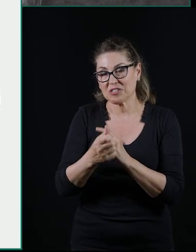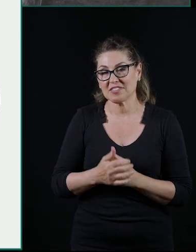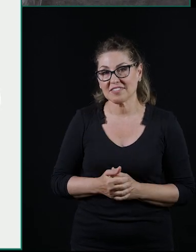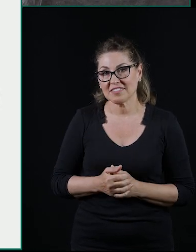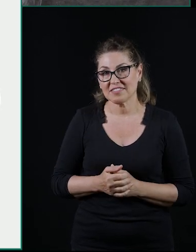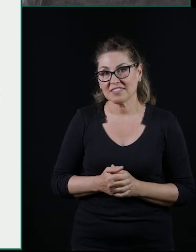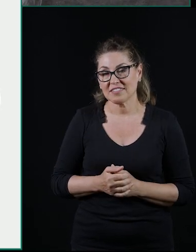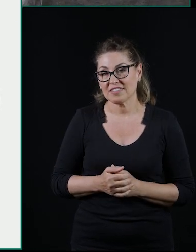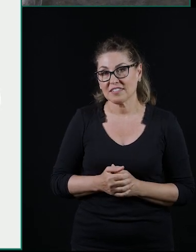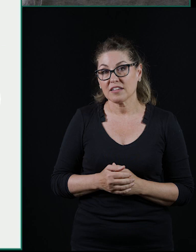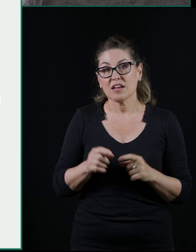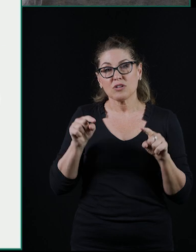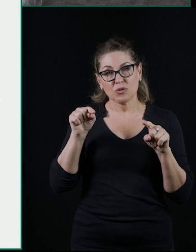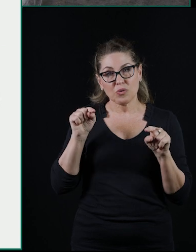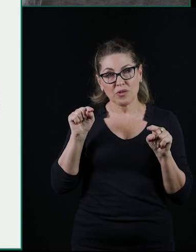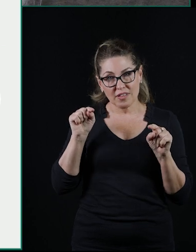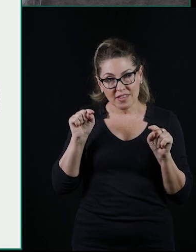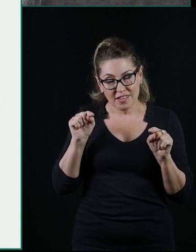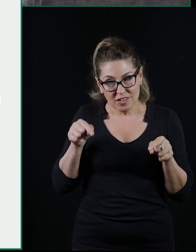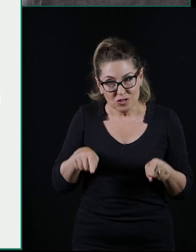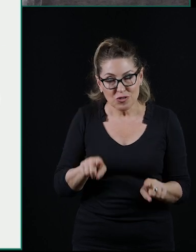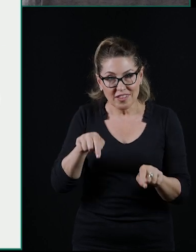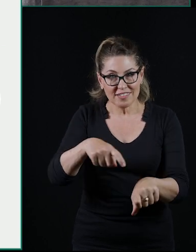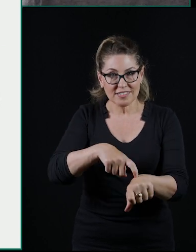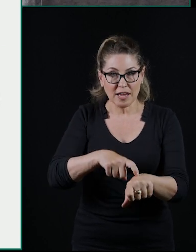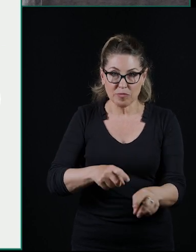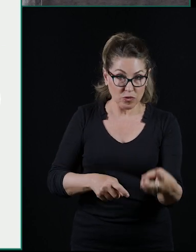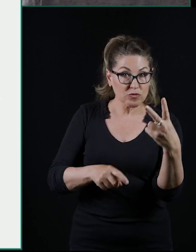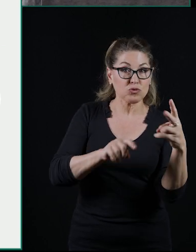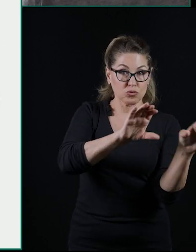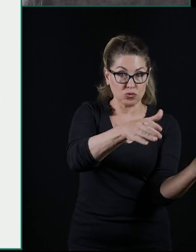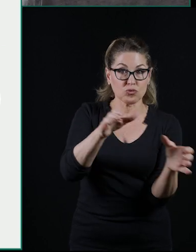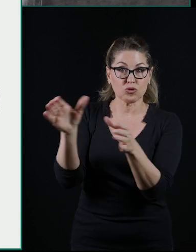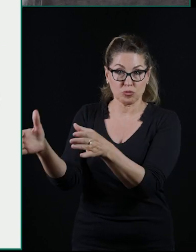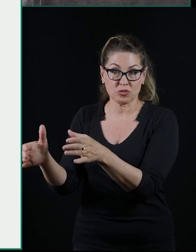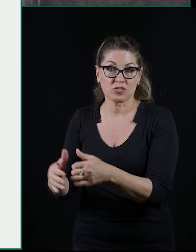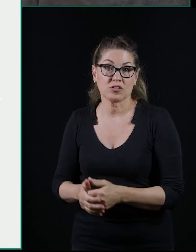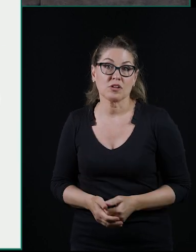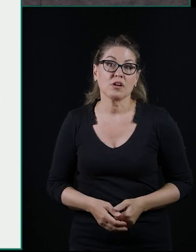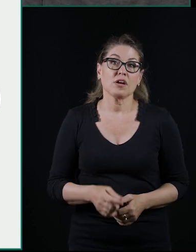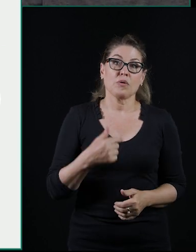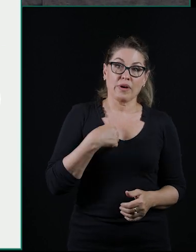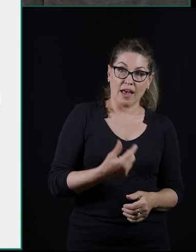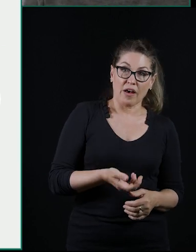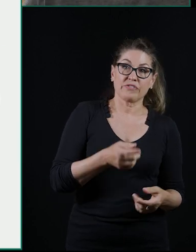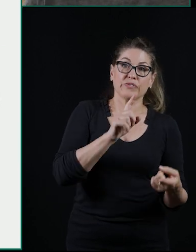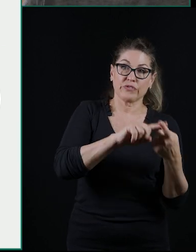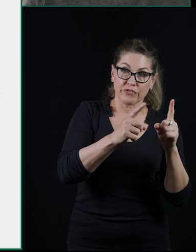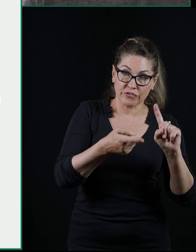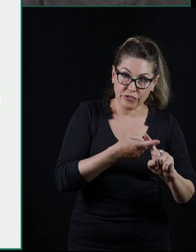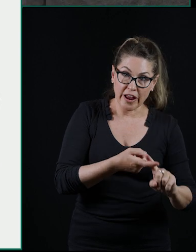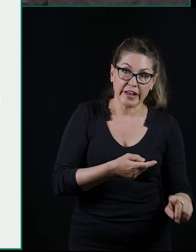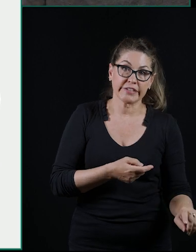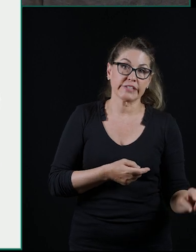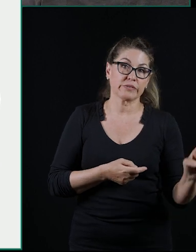So in this scenario, there are two groups. We have the Friends party encompassing players, one, two